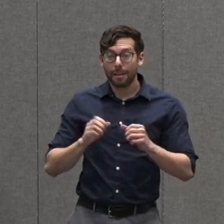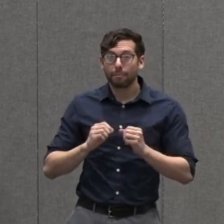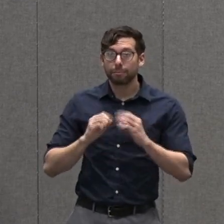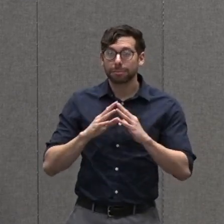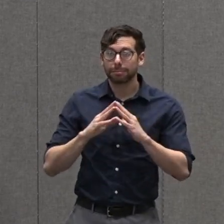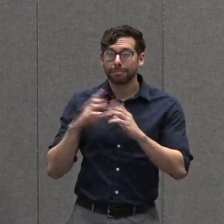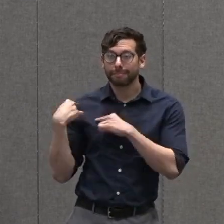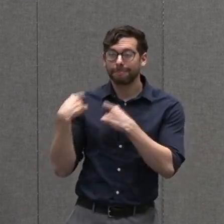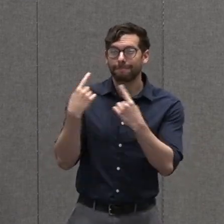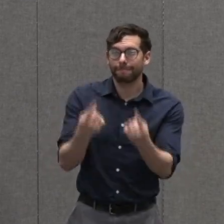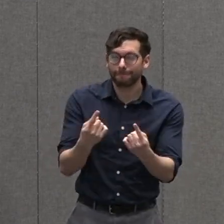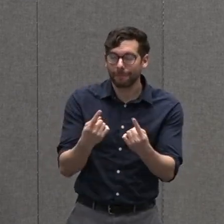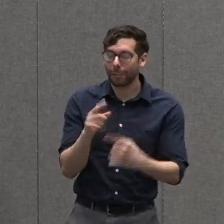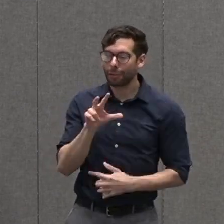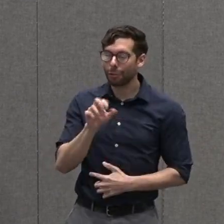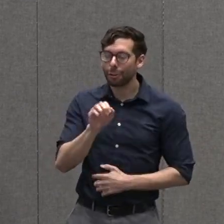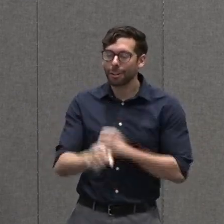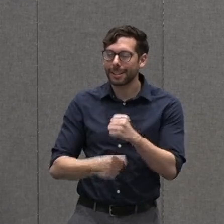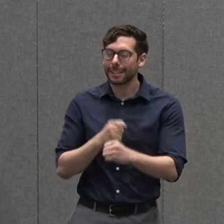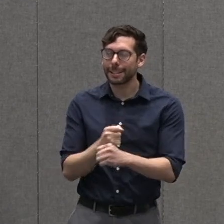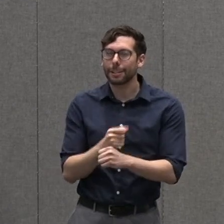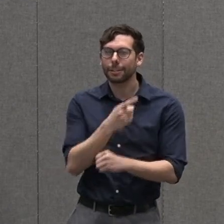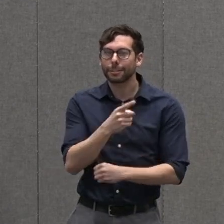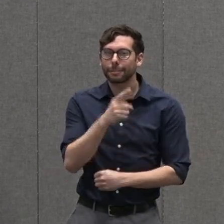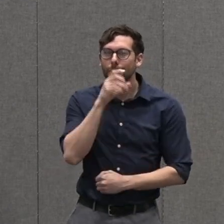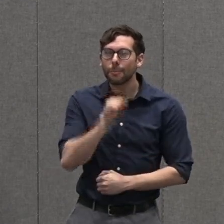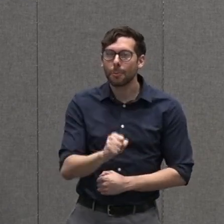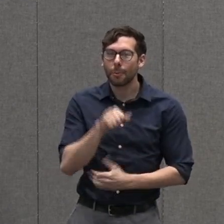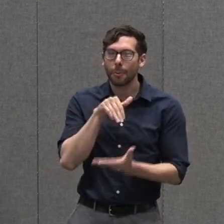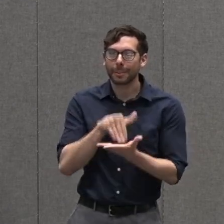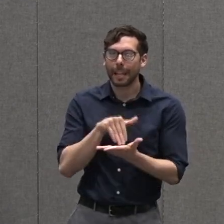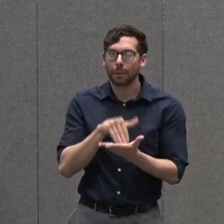I'm the director of the museum, and I'm really missing my field trips right now.